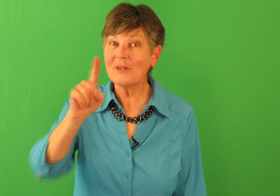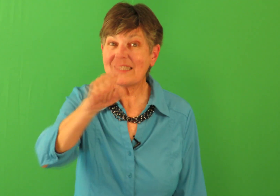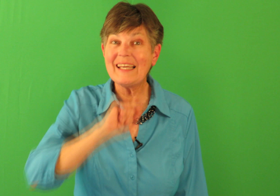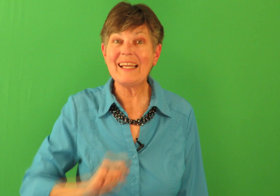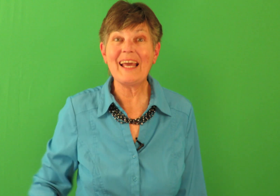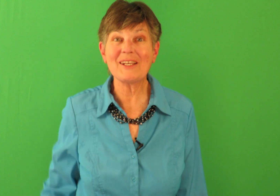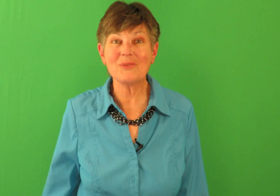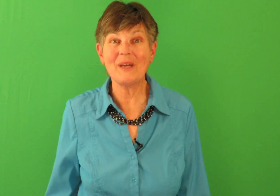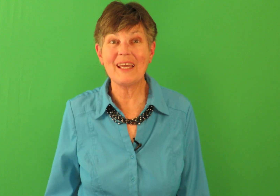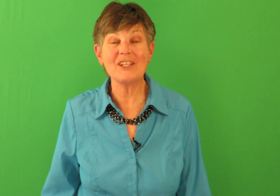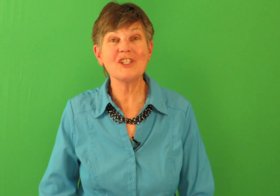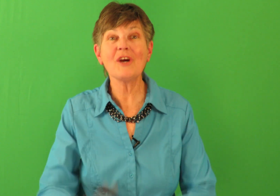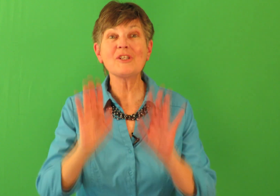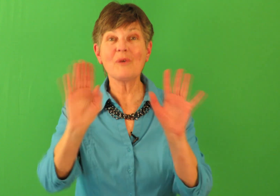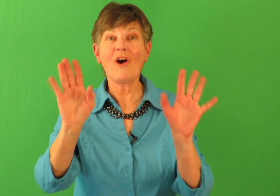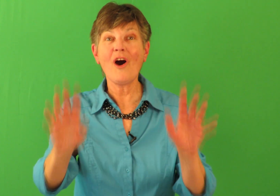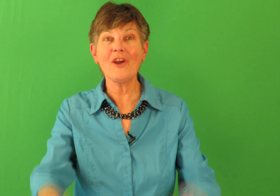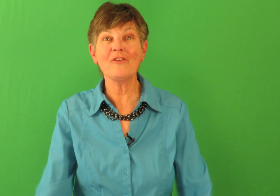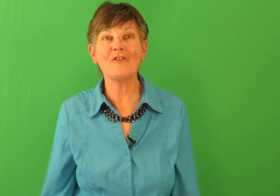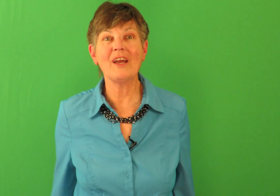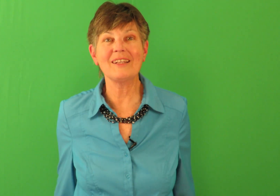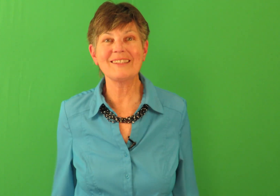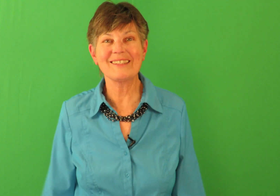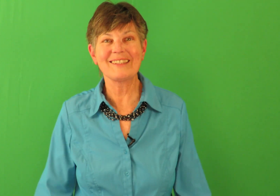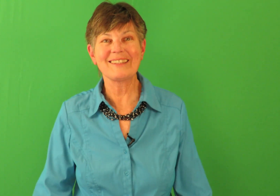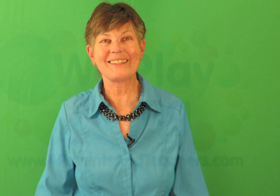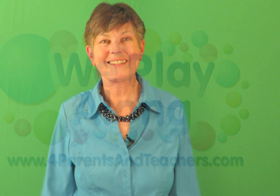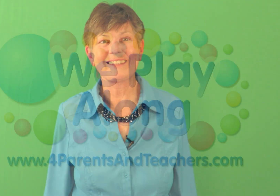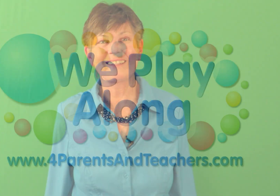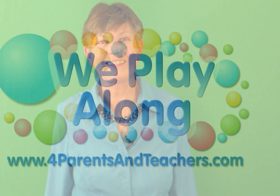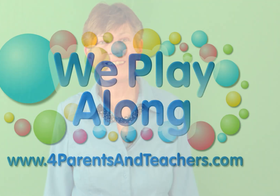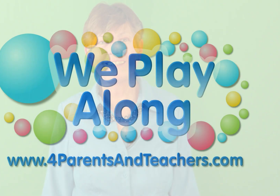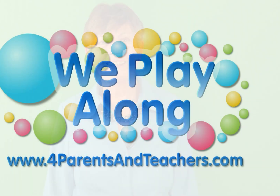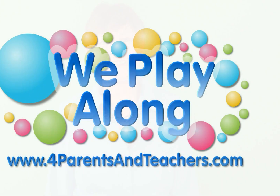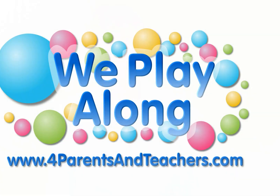we'll see you next week and share us with all your friends